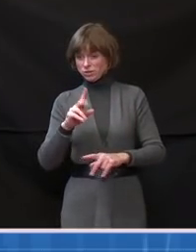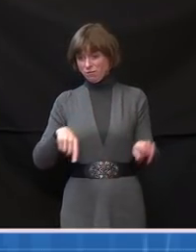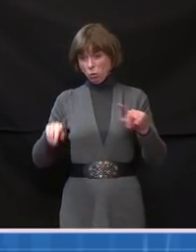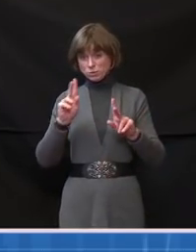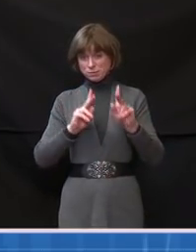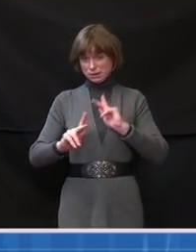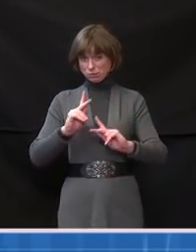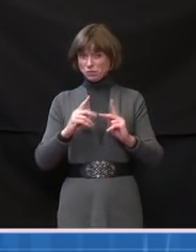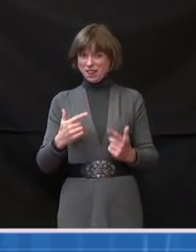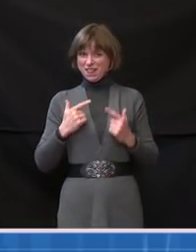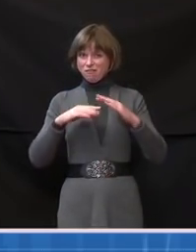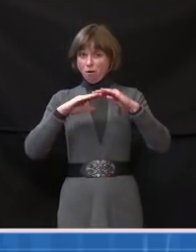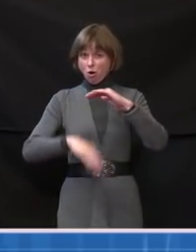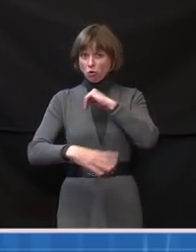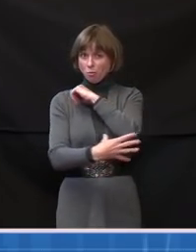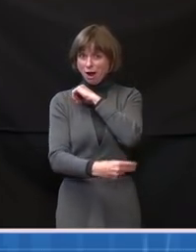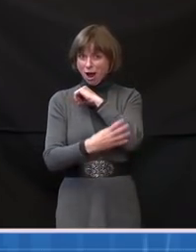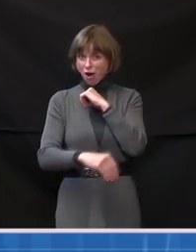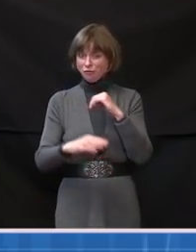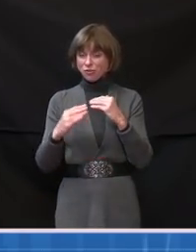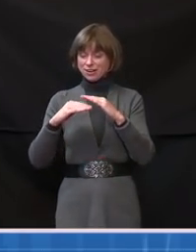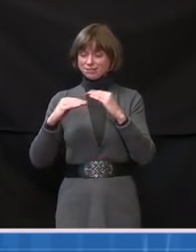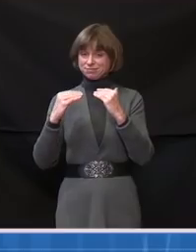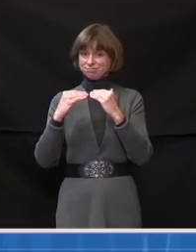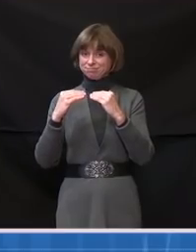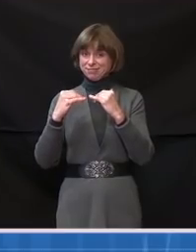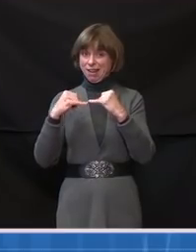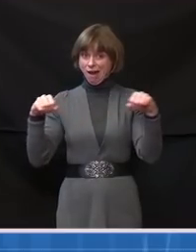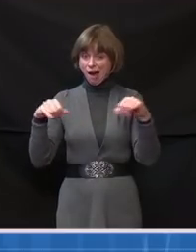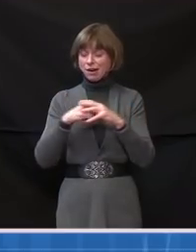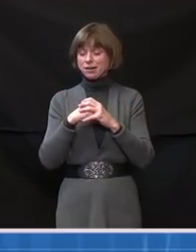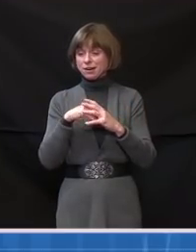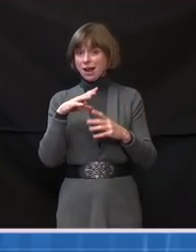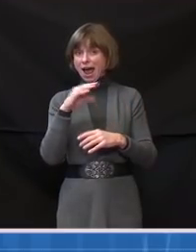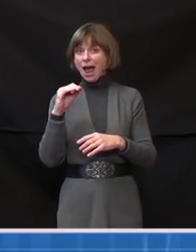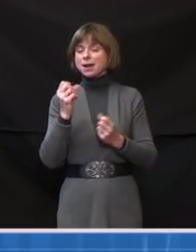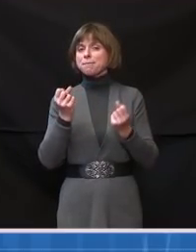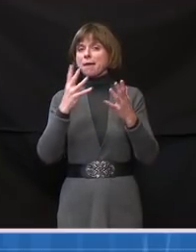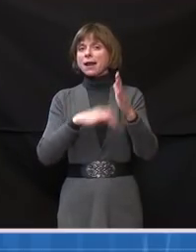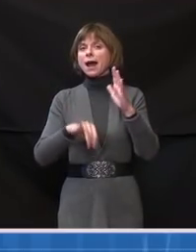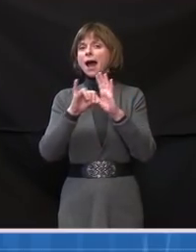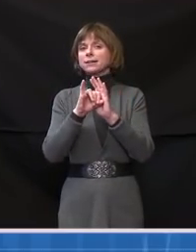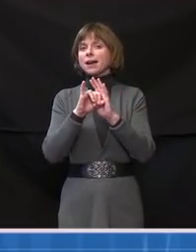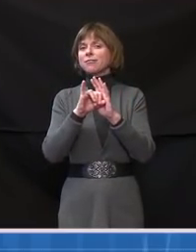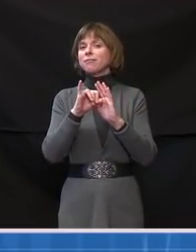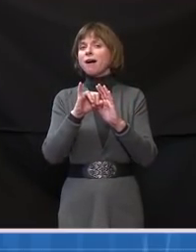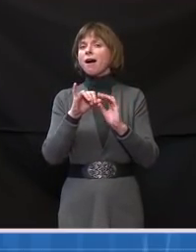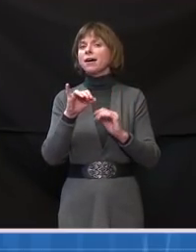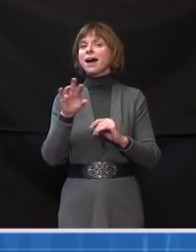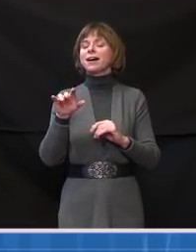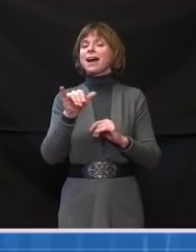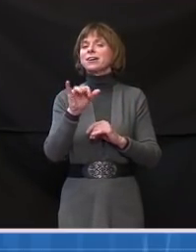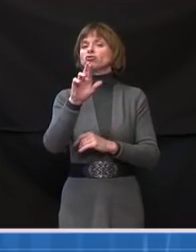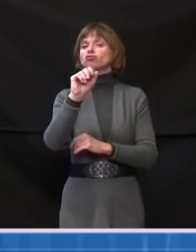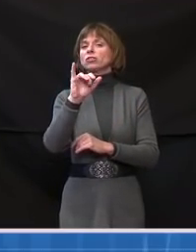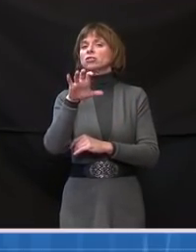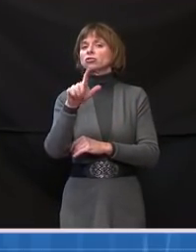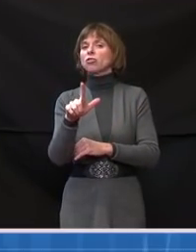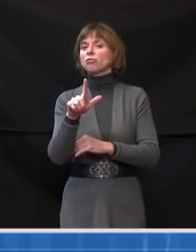and 60 percent of patients at community health centers identify as racial or ethnic minorities. So, in addition to the doses